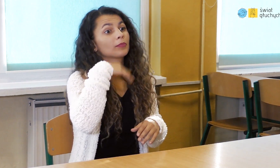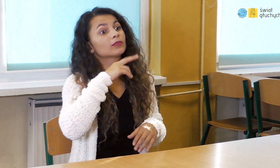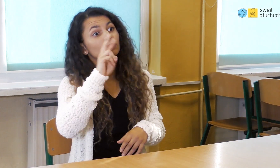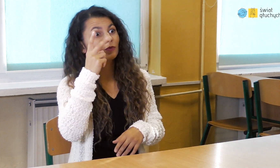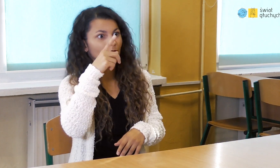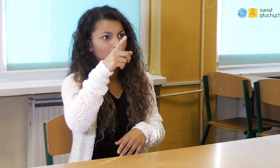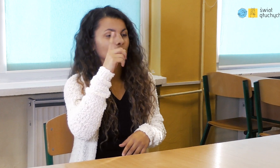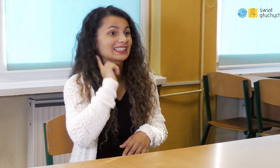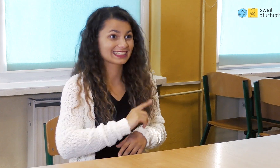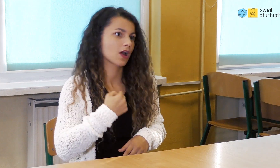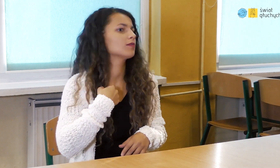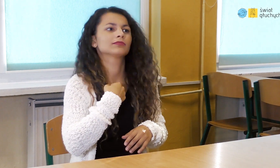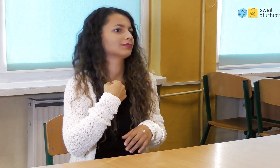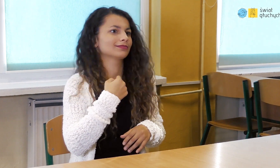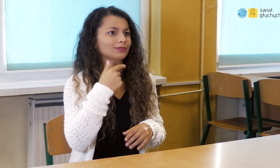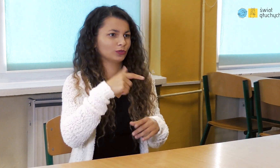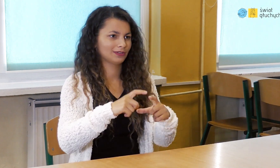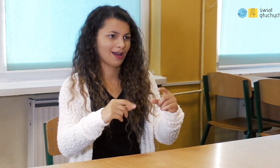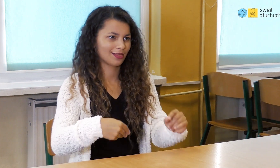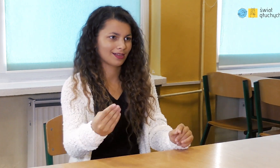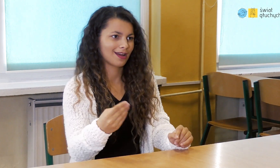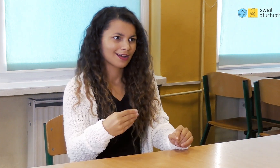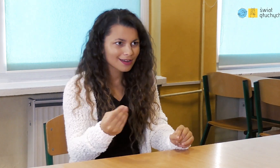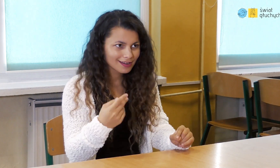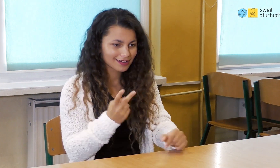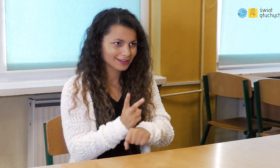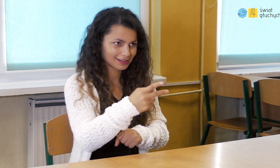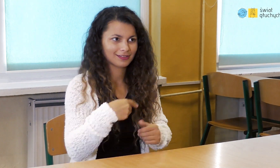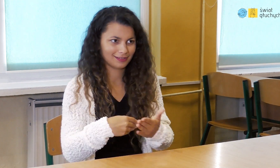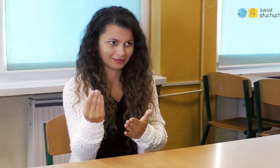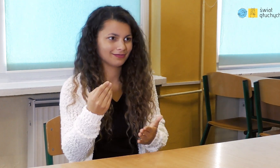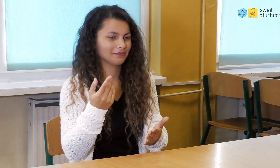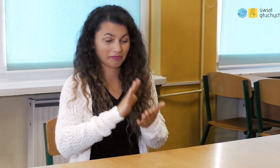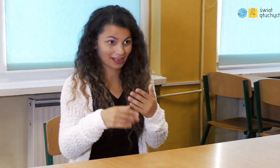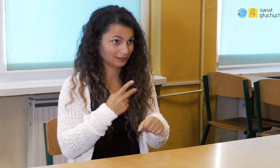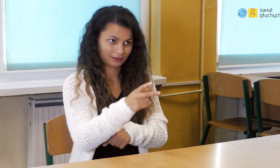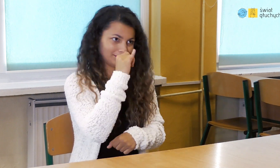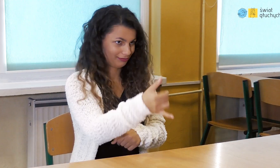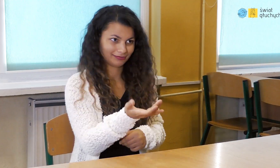In high school, I had to have a card. Without it, it was impossible to enter the school.